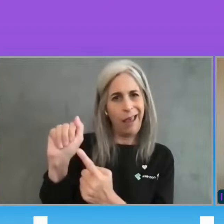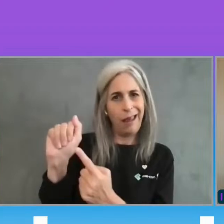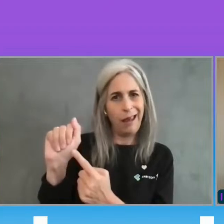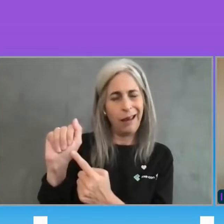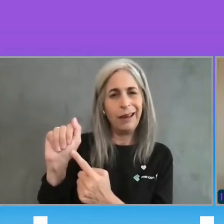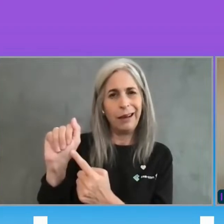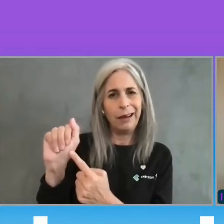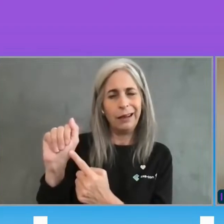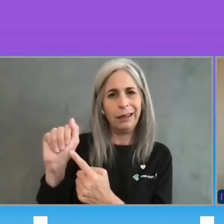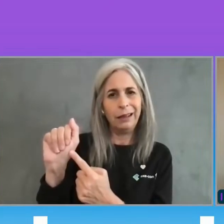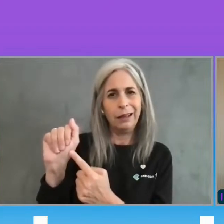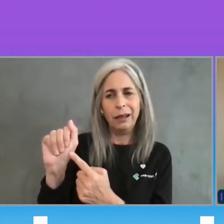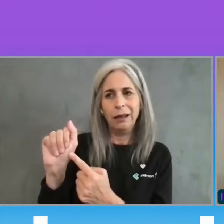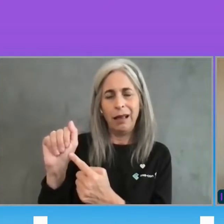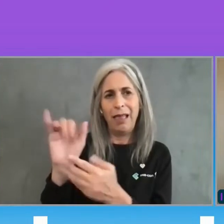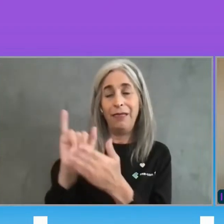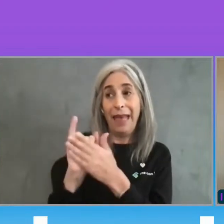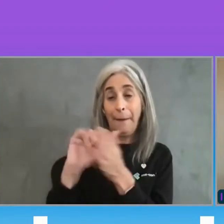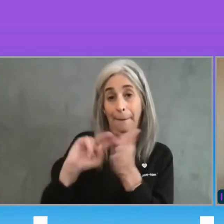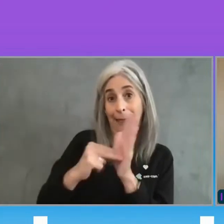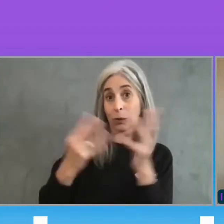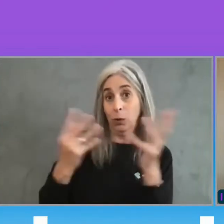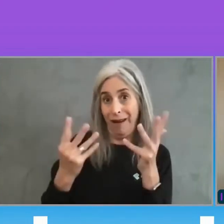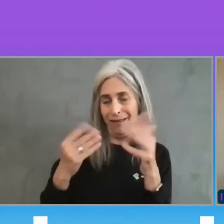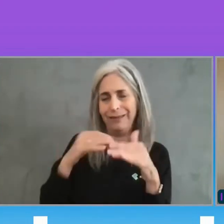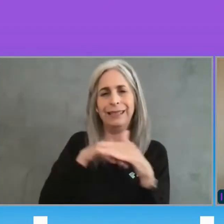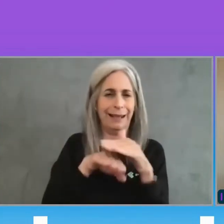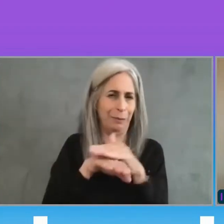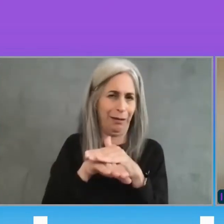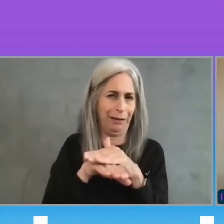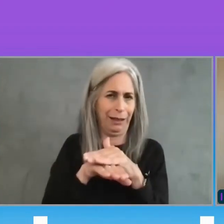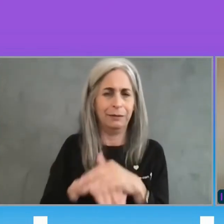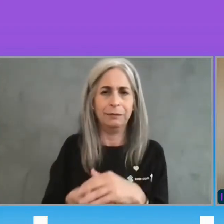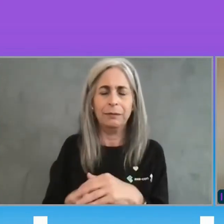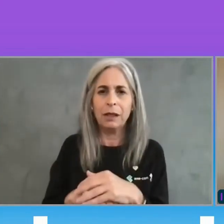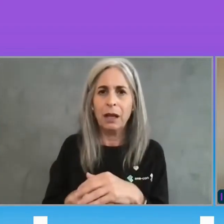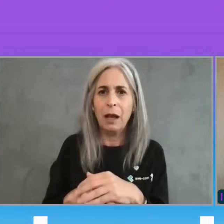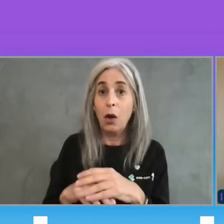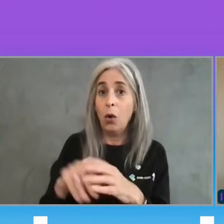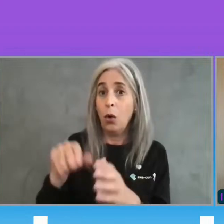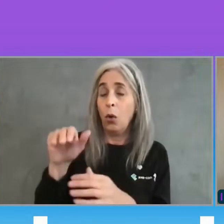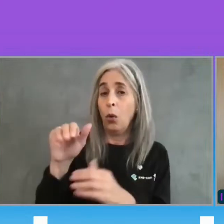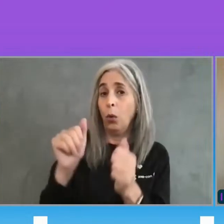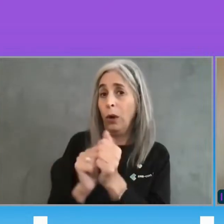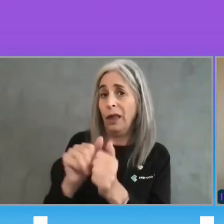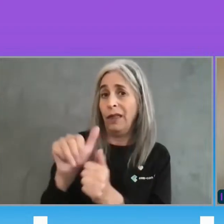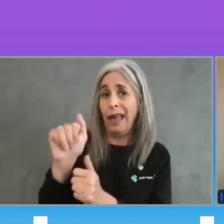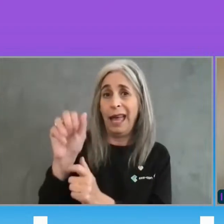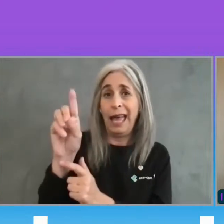it. And of course that's accessibility. And what the